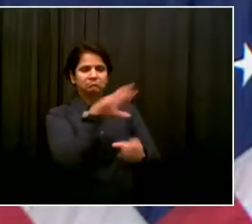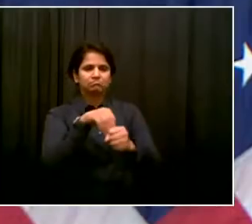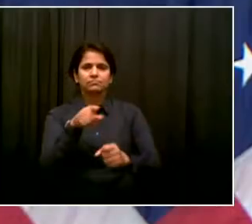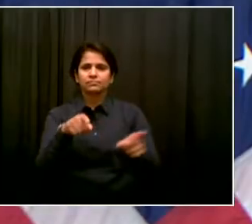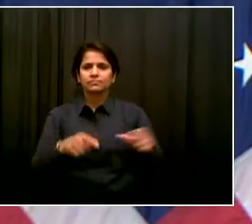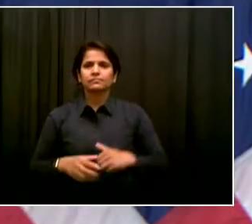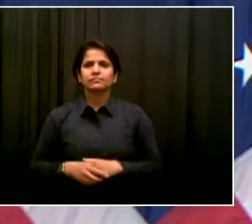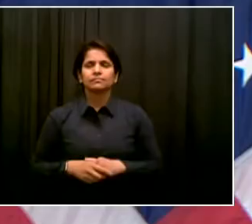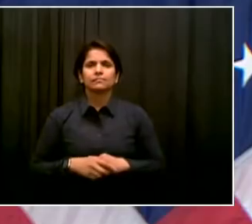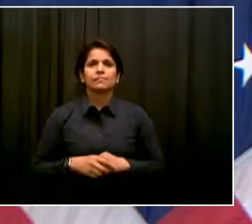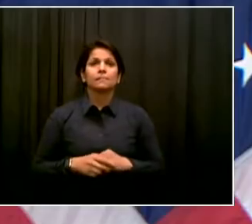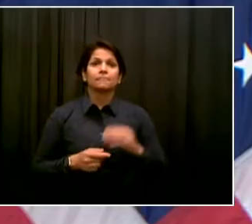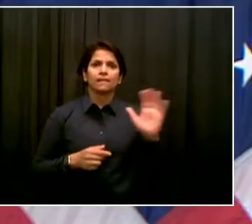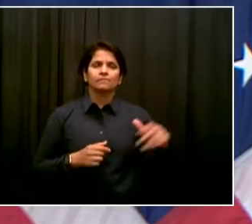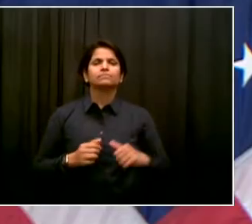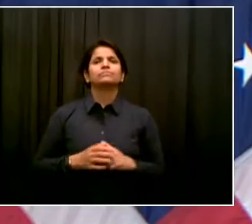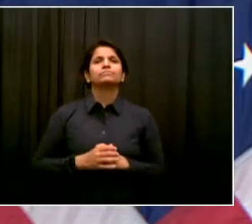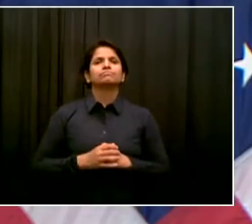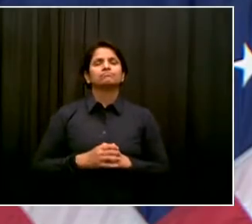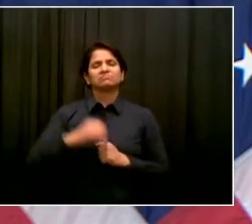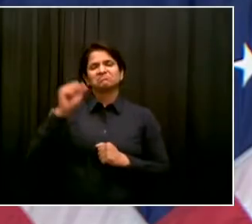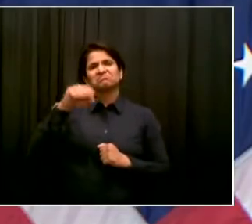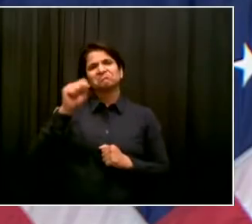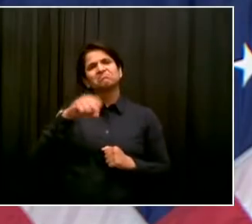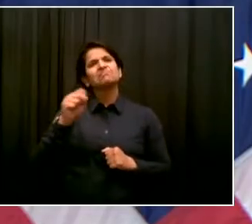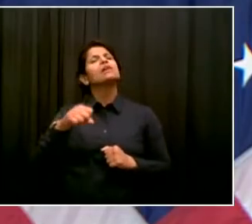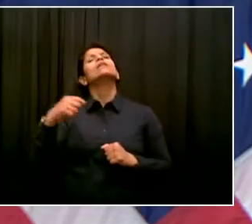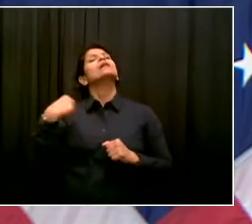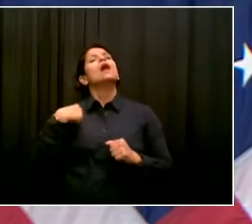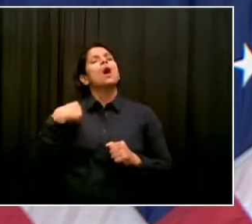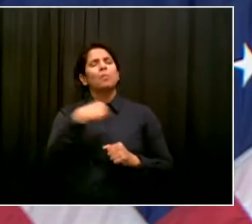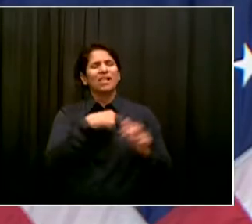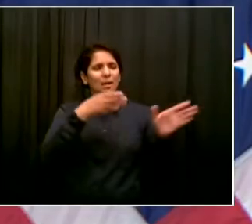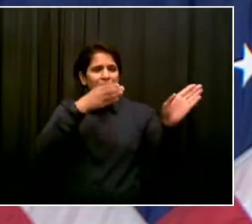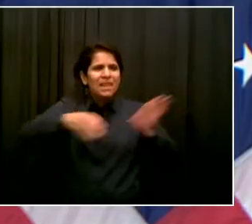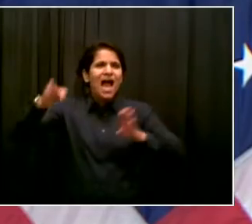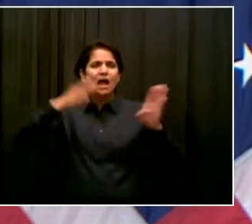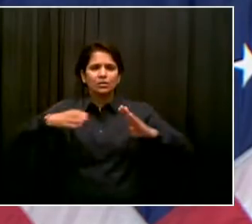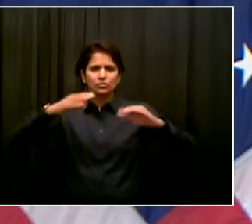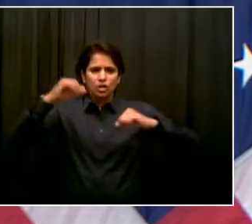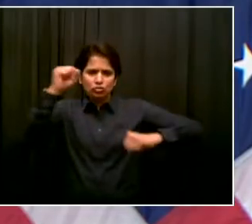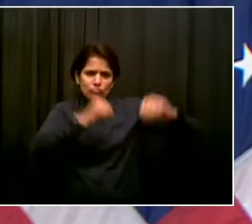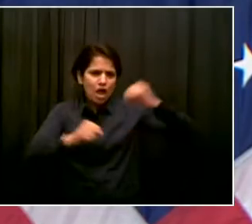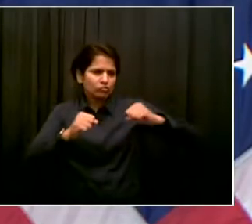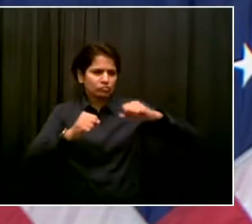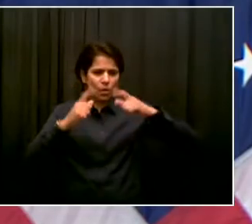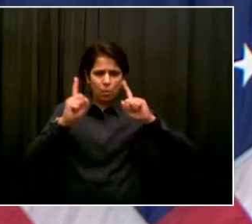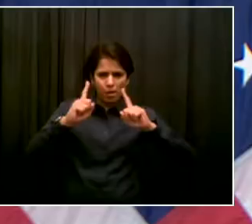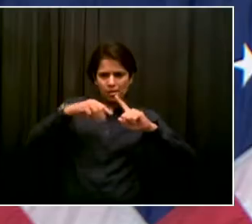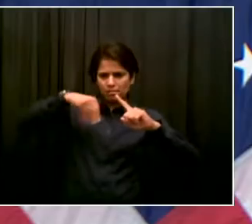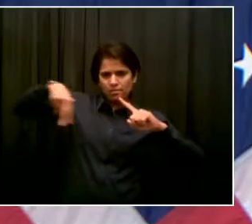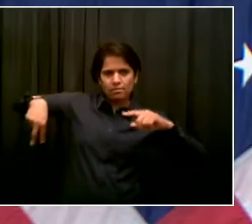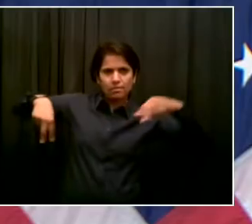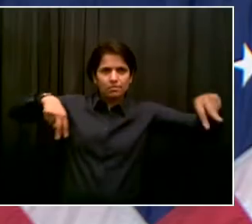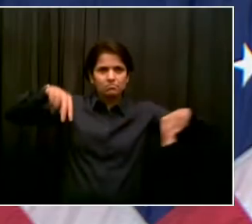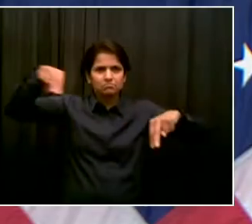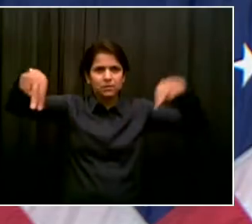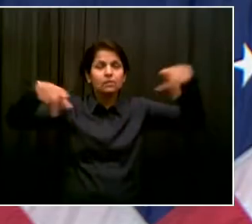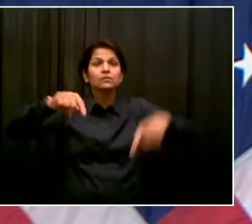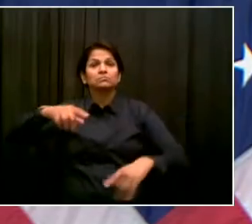ECHIAF HRRISON HAS BEEN DEEPLY INVOLVED IN THE PLANNING AND SO I'LL TURN TO HIM.